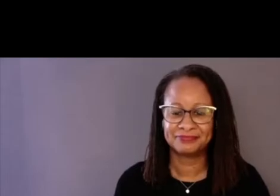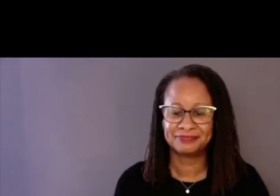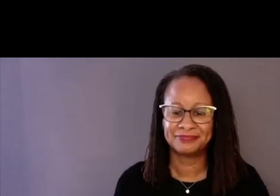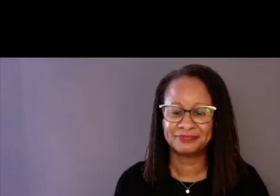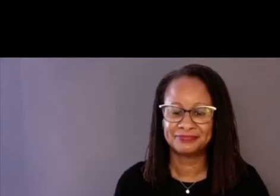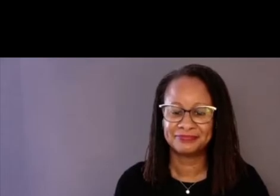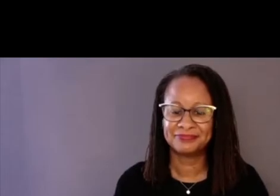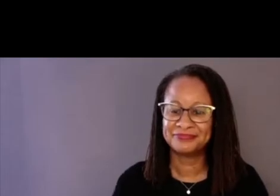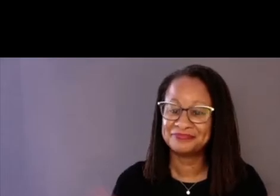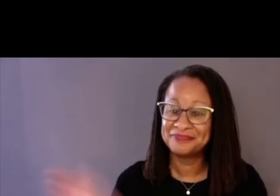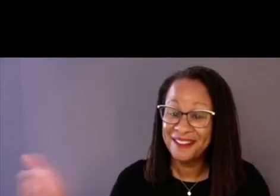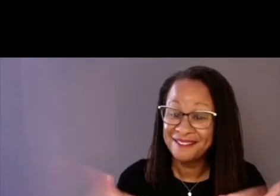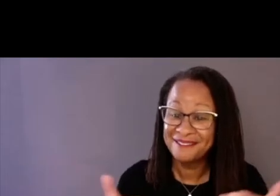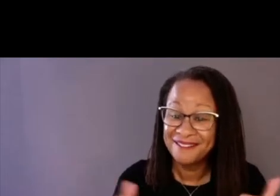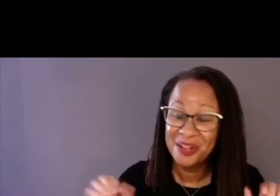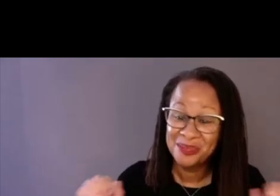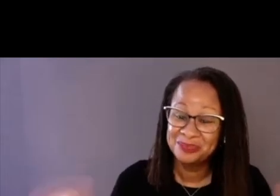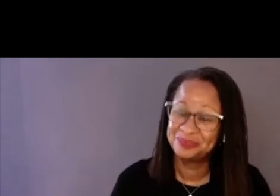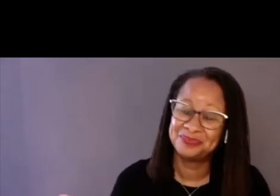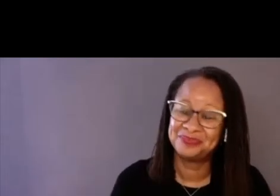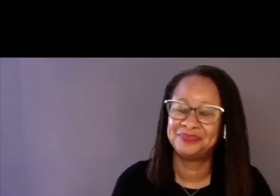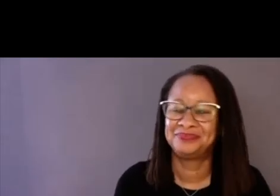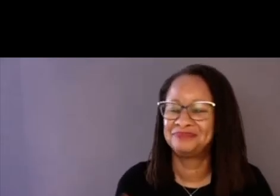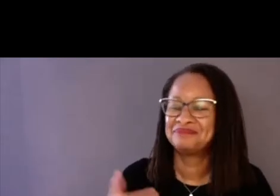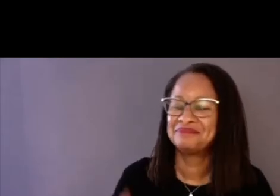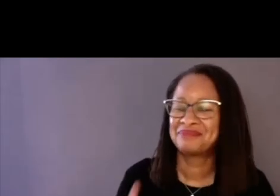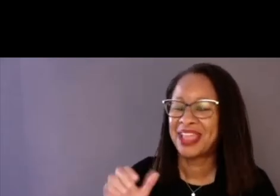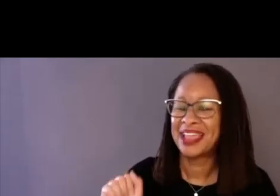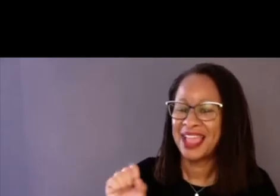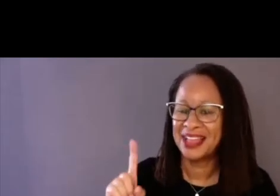Welcome everyone, my name is Cassidy Dimon,